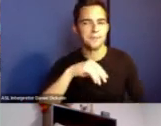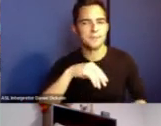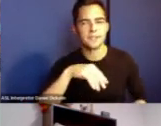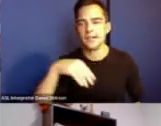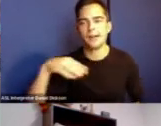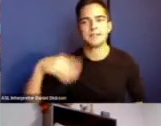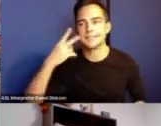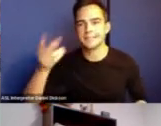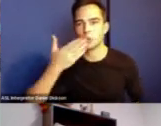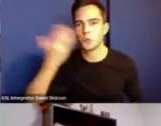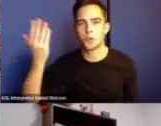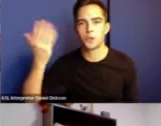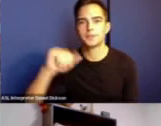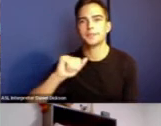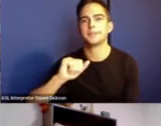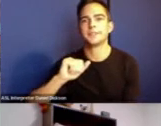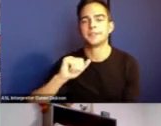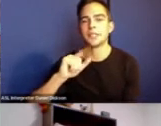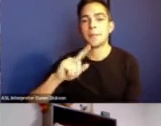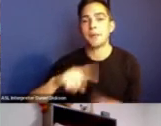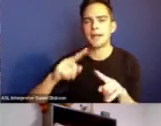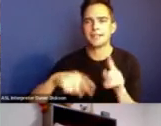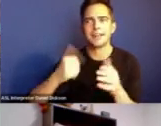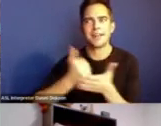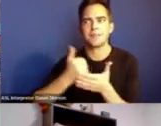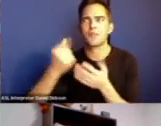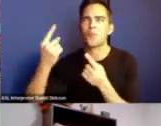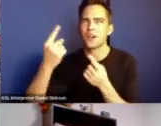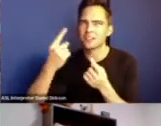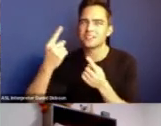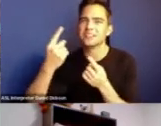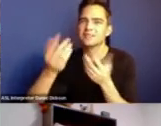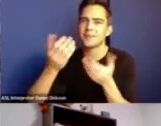any. But I can't help but wonder if we can't access that through.